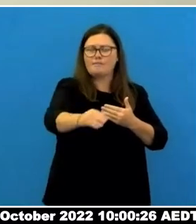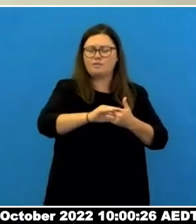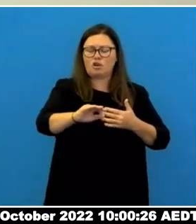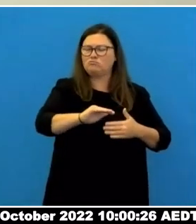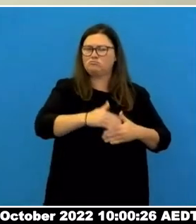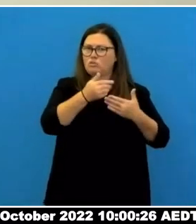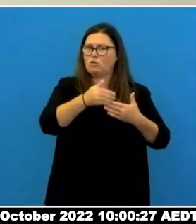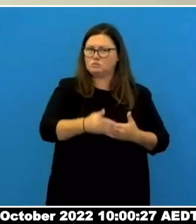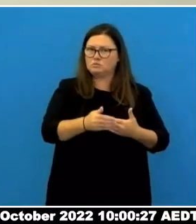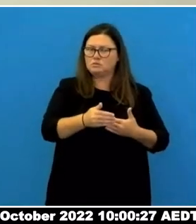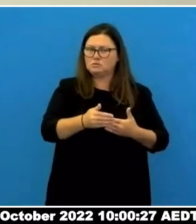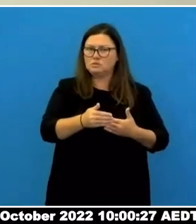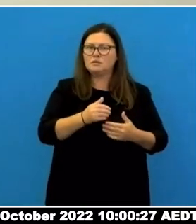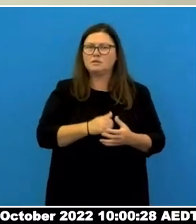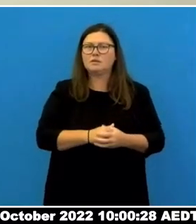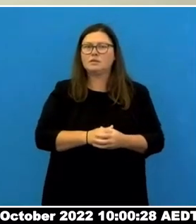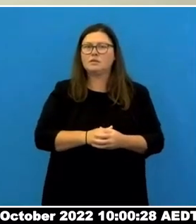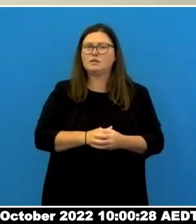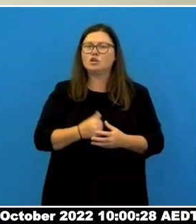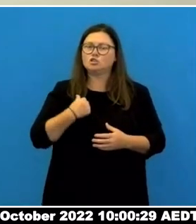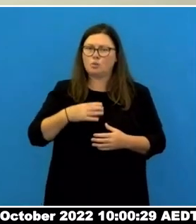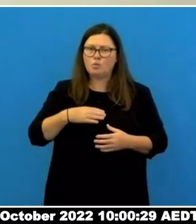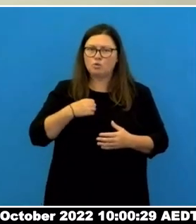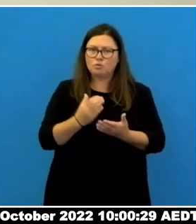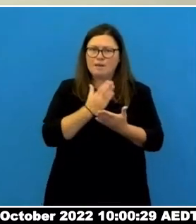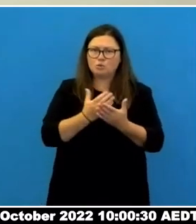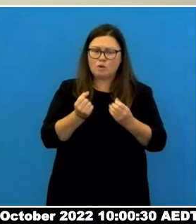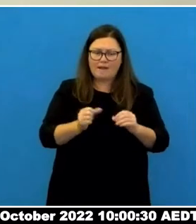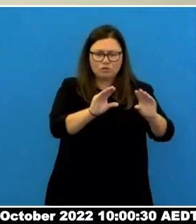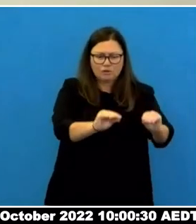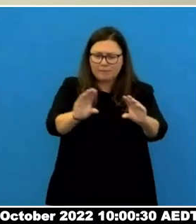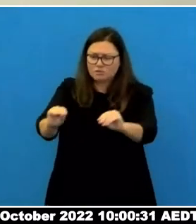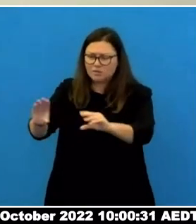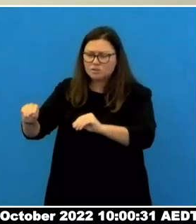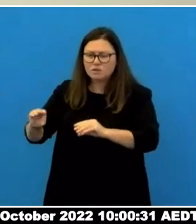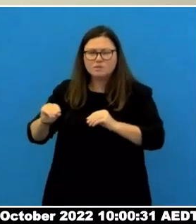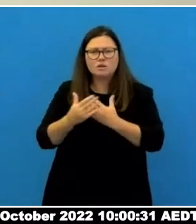on anti racism across four sectors and aims to develop to national discussions